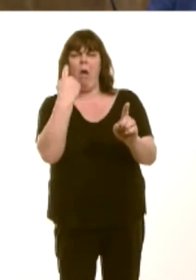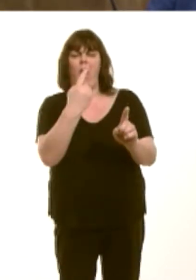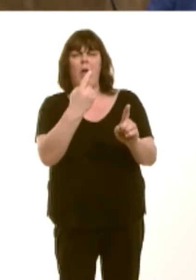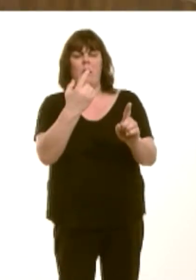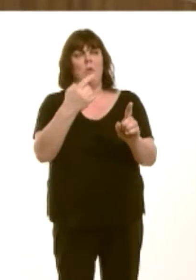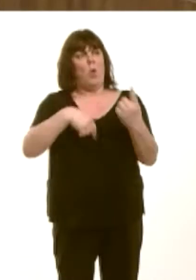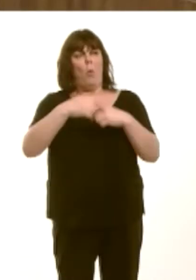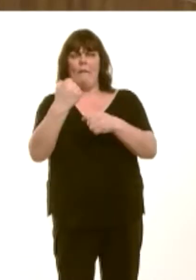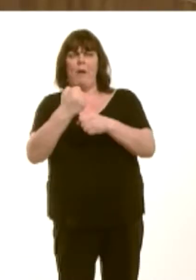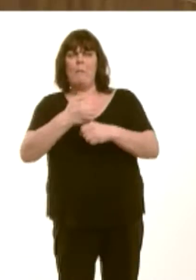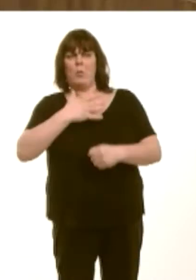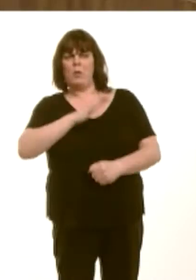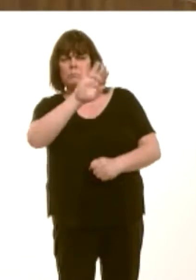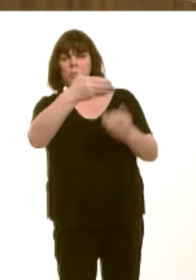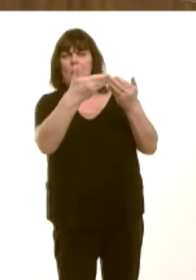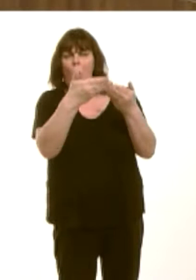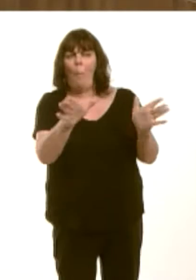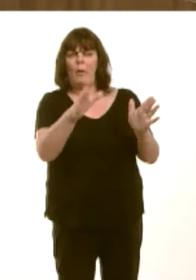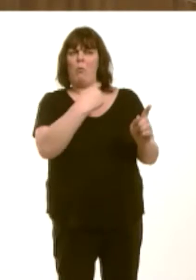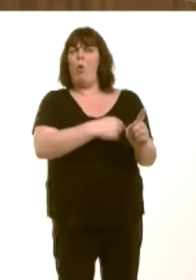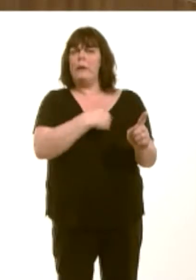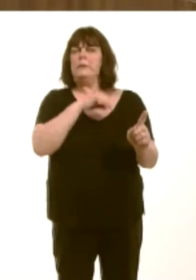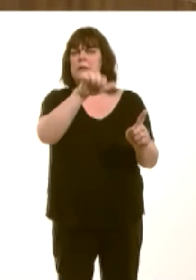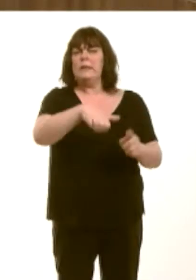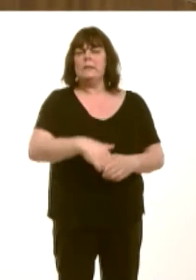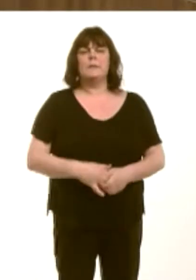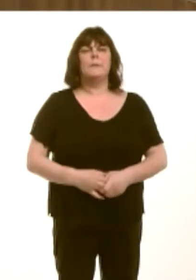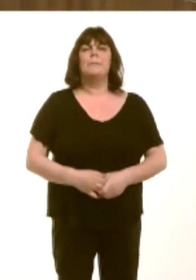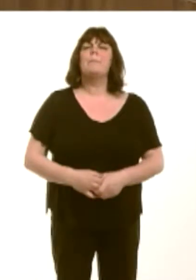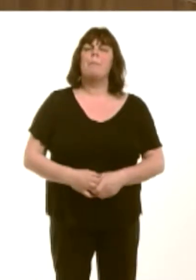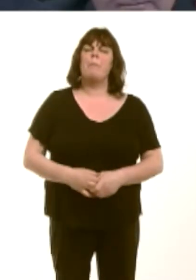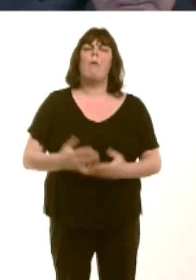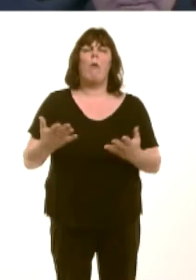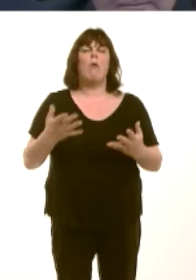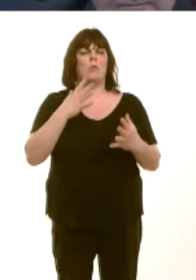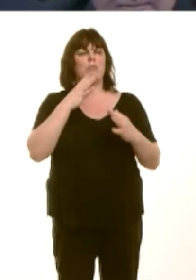Davies: I am grateful for that relative endorsement of bringing forward some sort of statutory